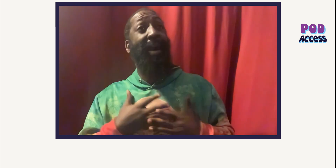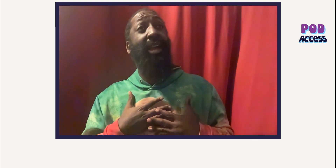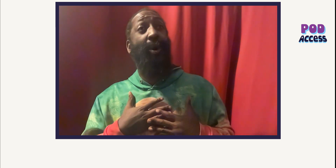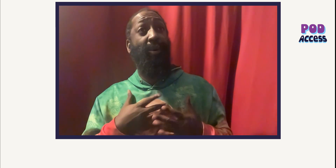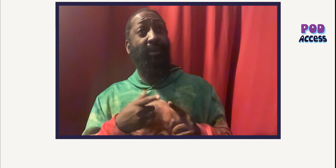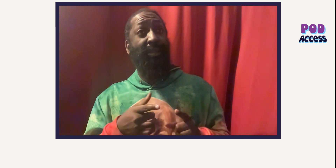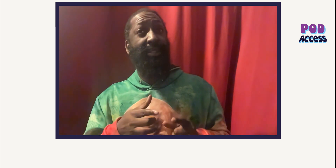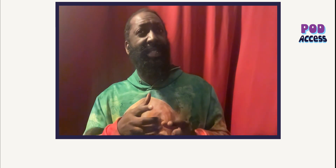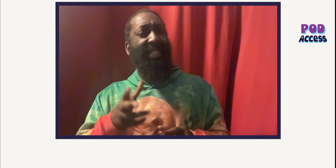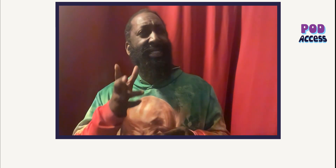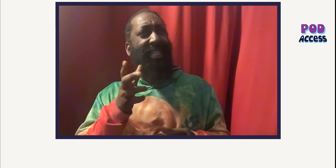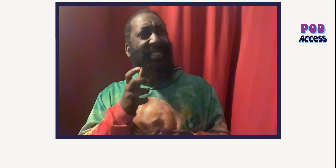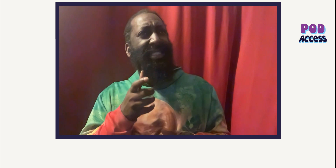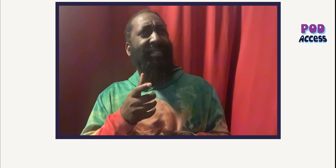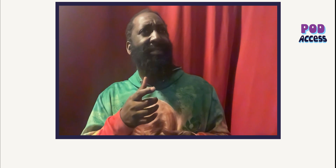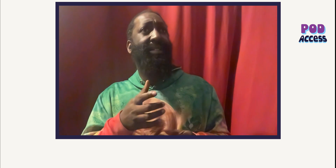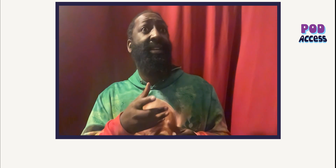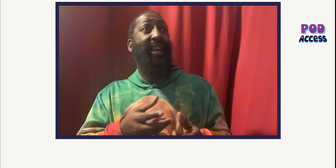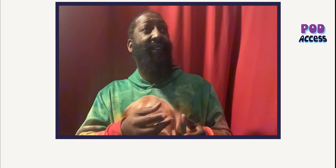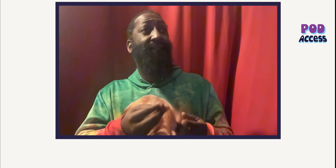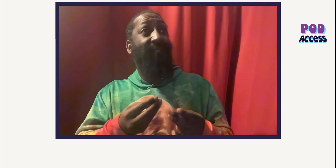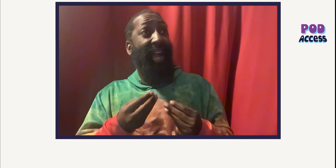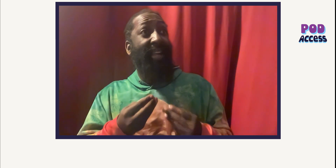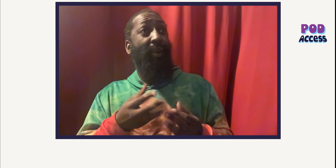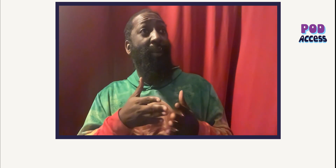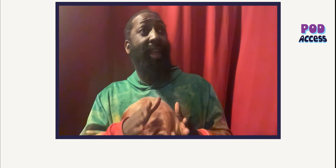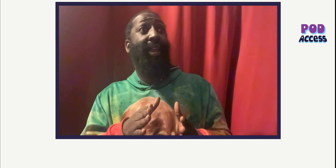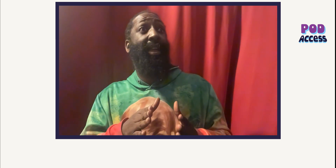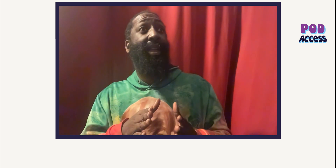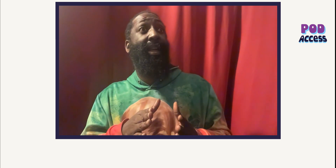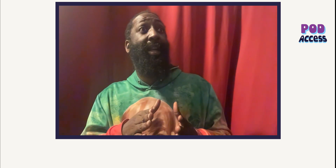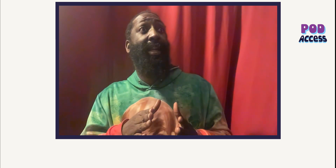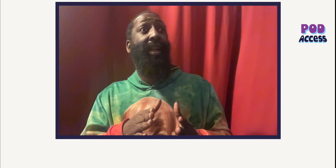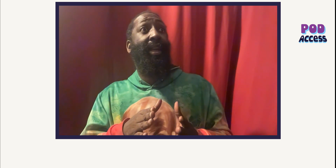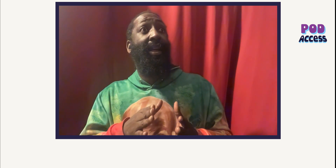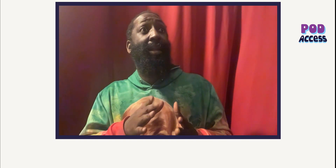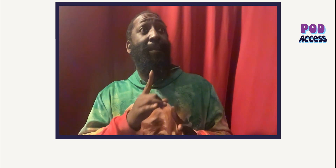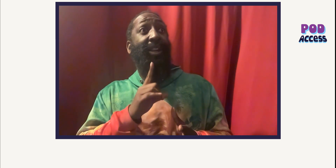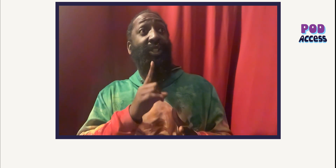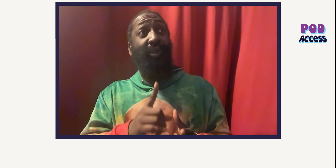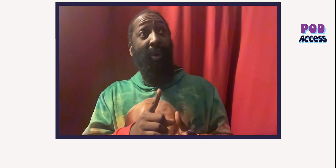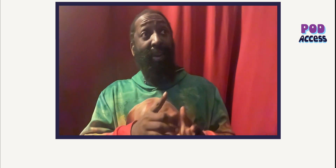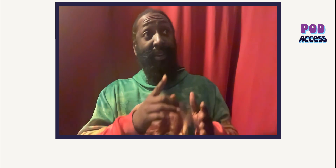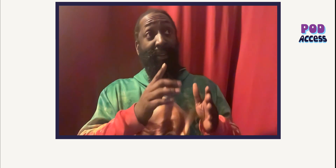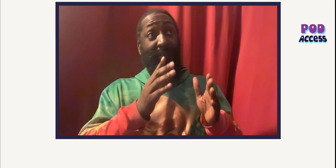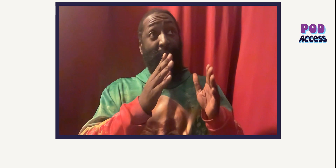My goal is to listen and find a way to make sure